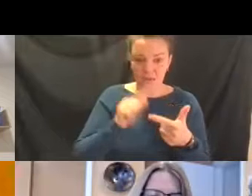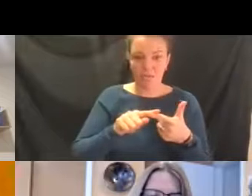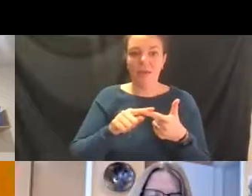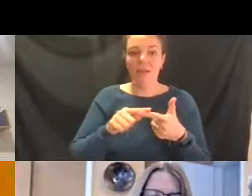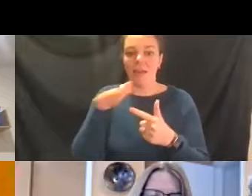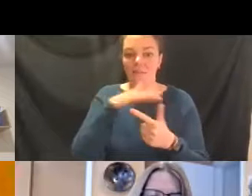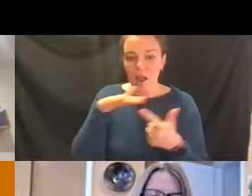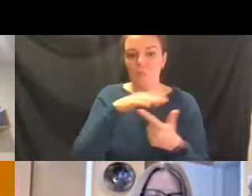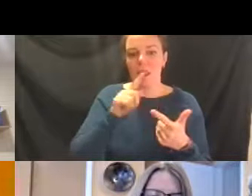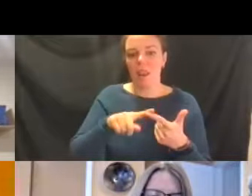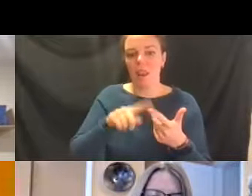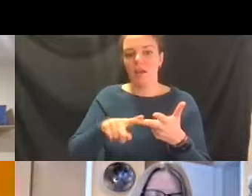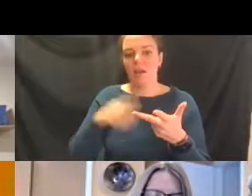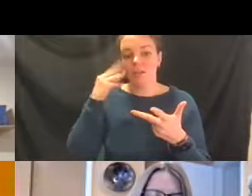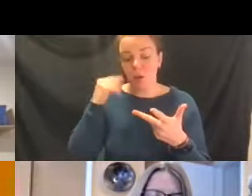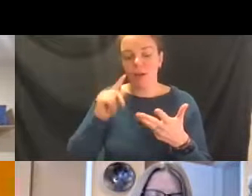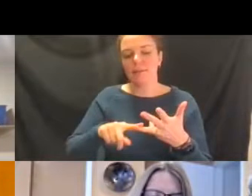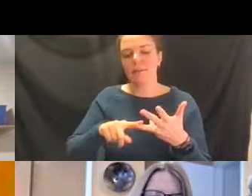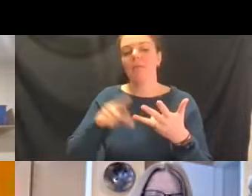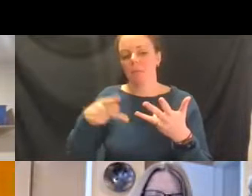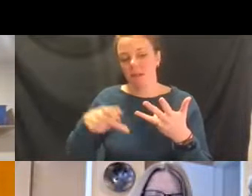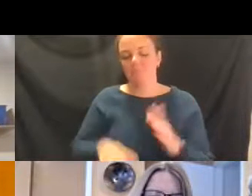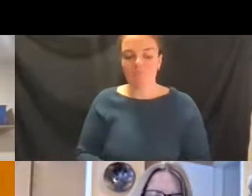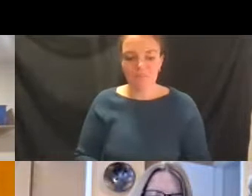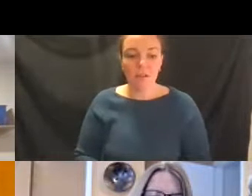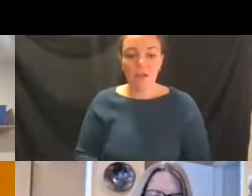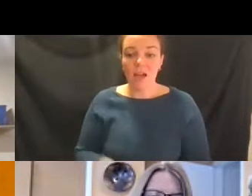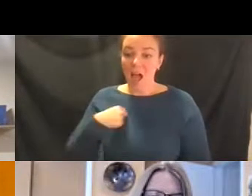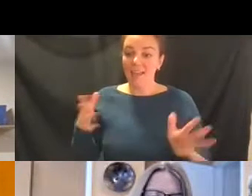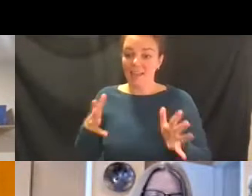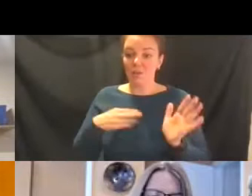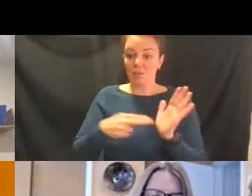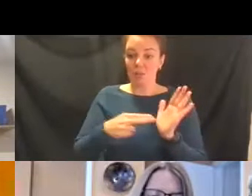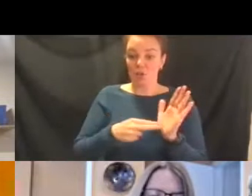and these are something I really encourage my nursing students to think about a case